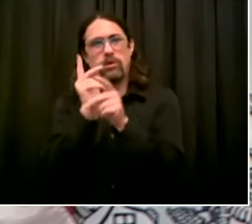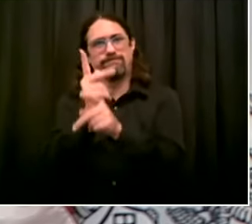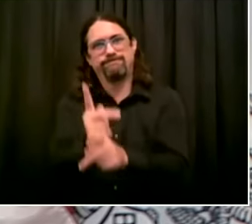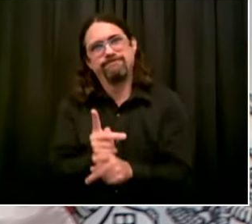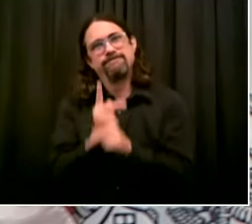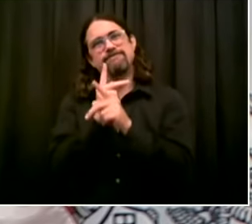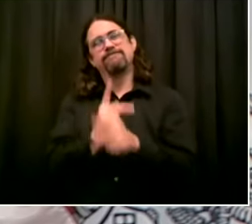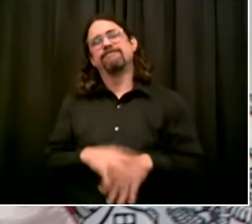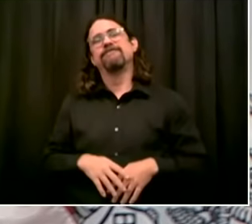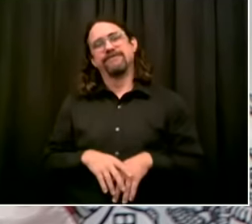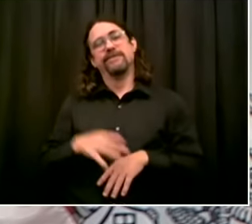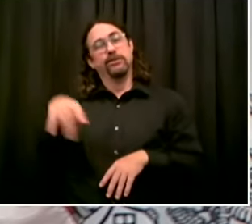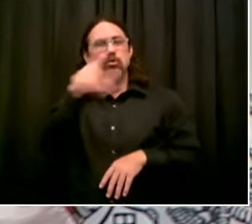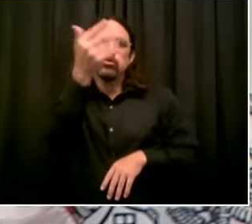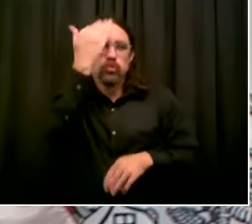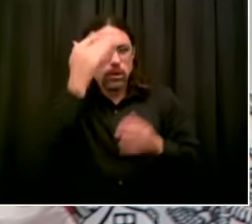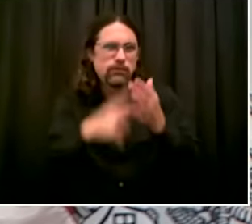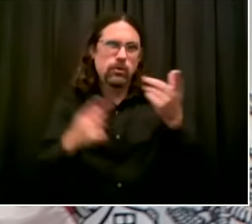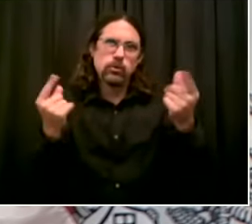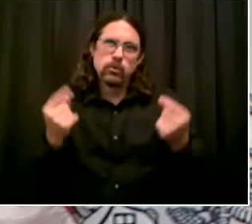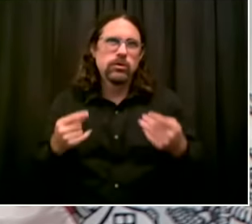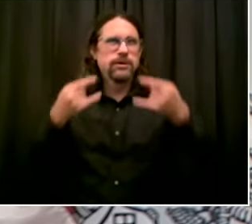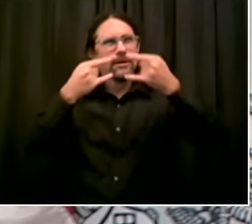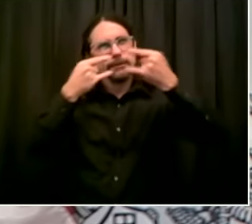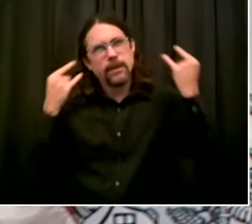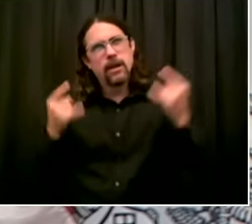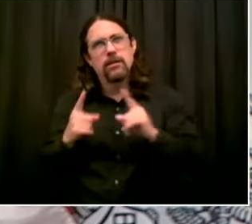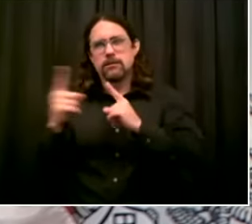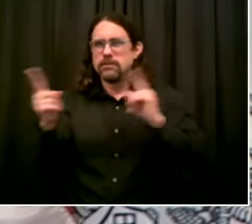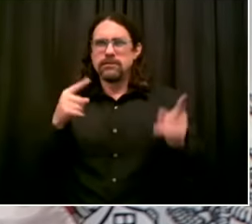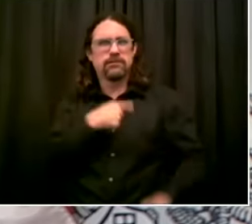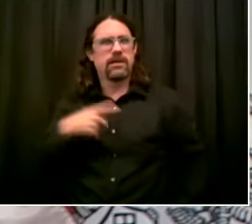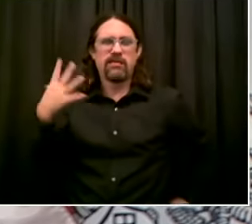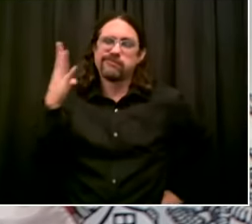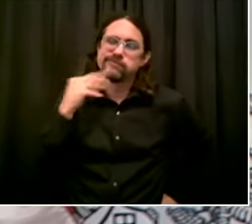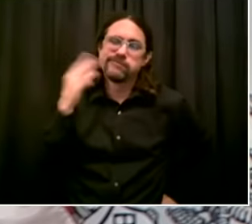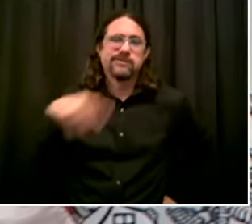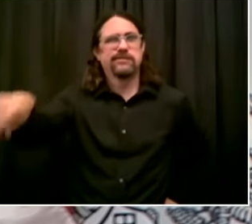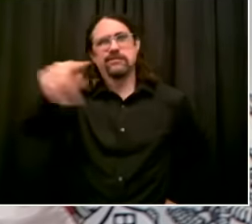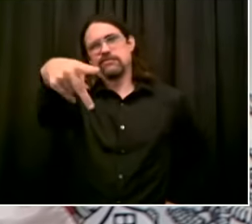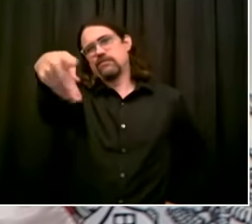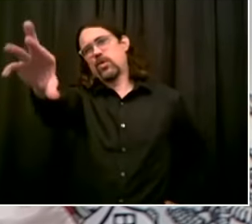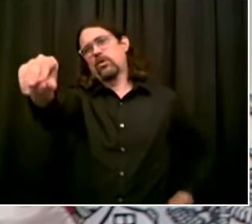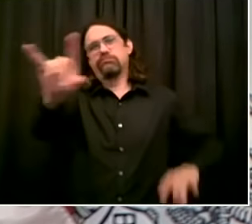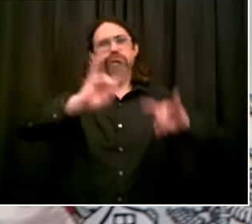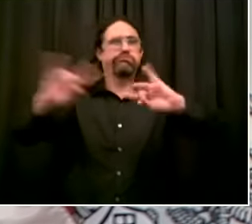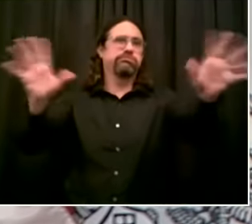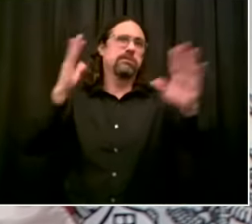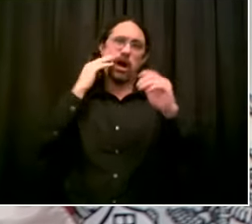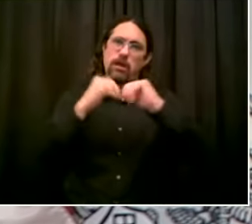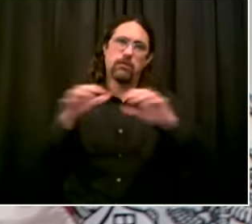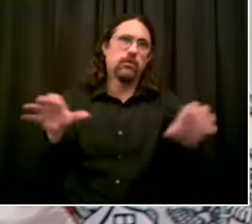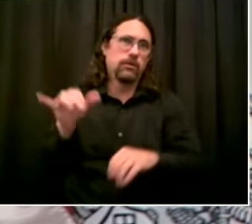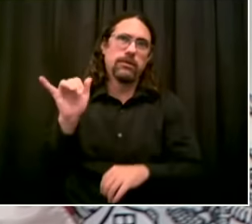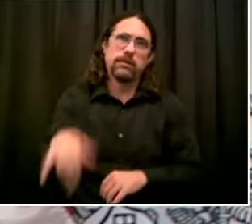A WAY TO GET THEM THE LPHE. AGAIN, THIS BOARD CONSISTENTLY DOESN'T PROVIDE MEANINGFUL SERVICE TO TH E